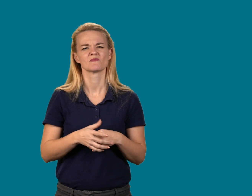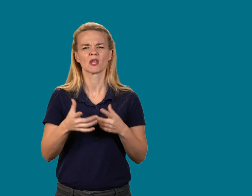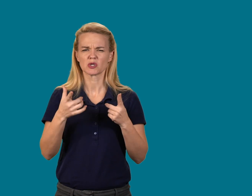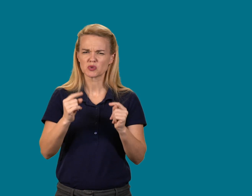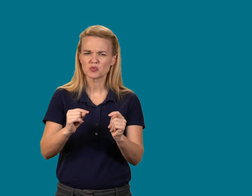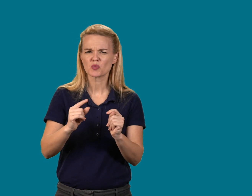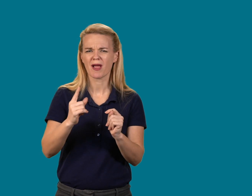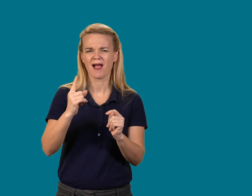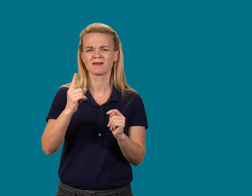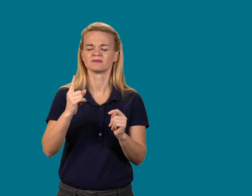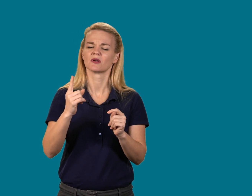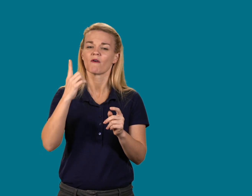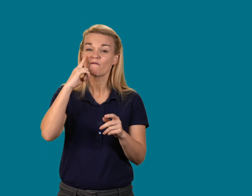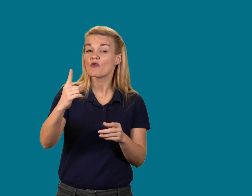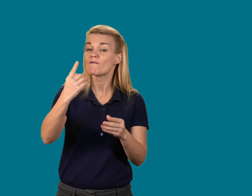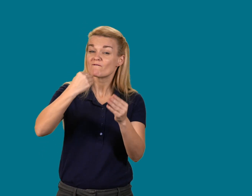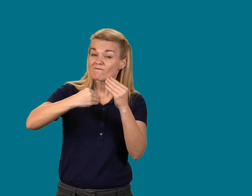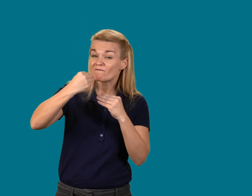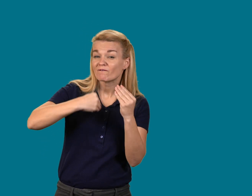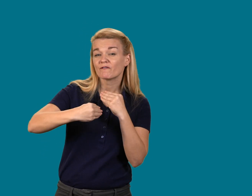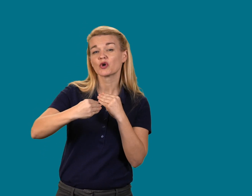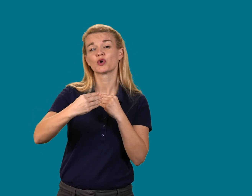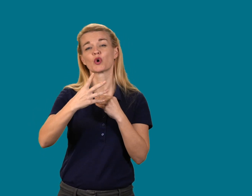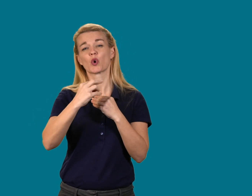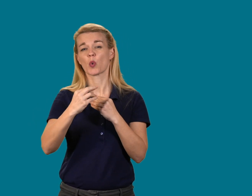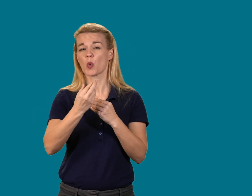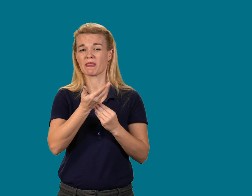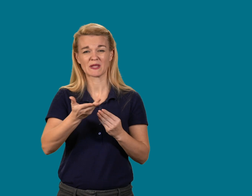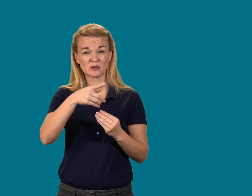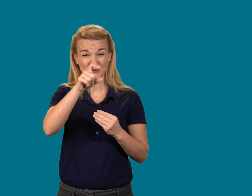Use delivery or pickup services for groceries